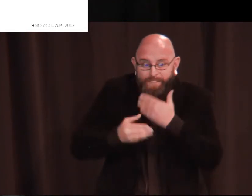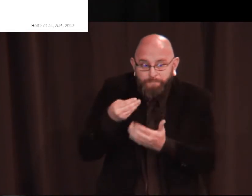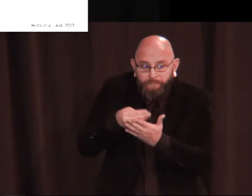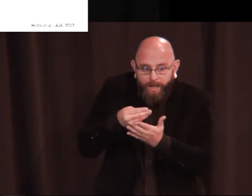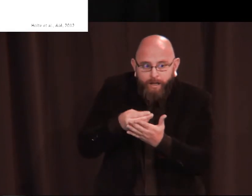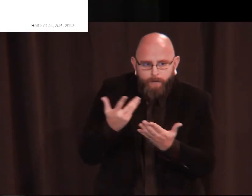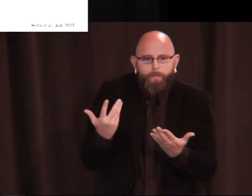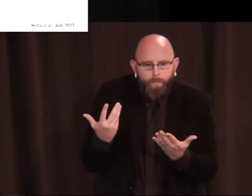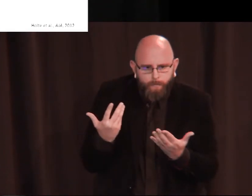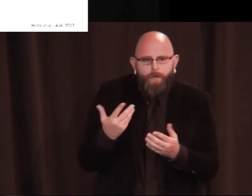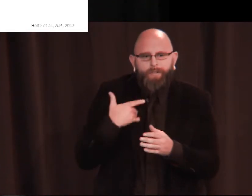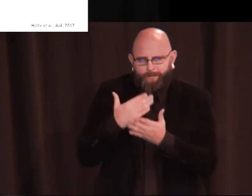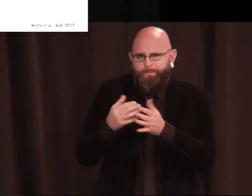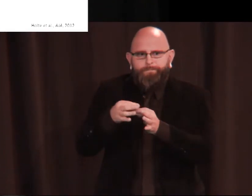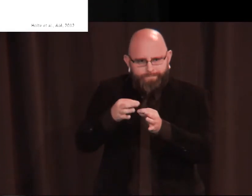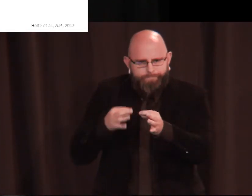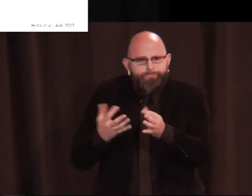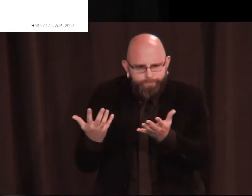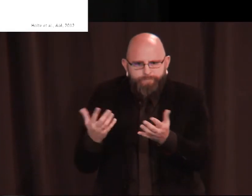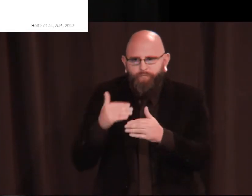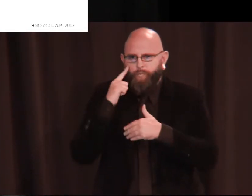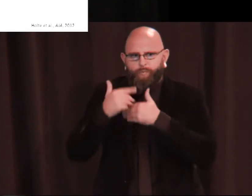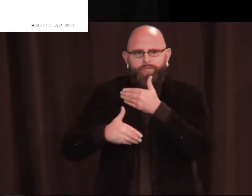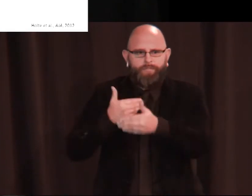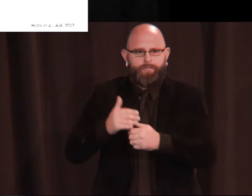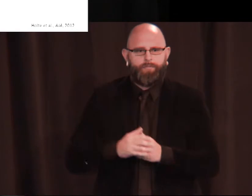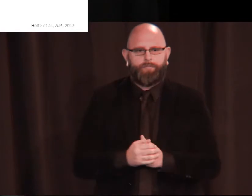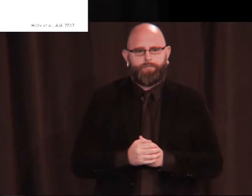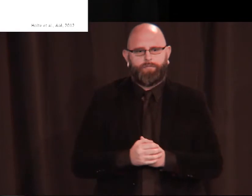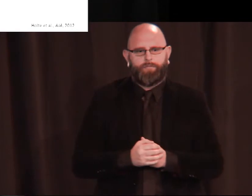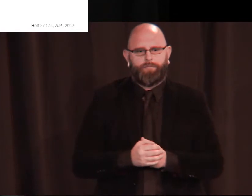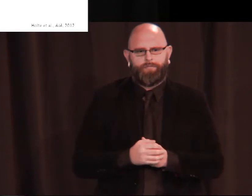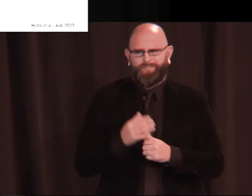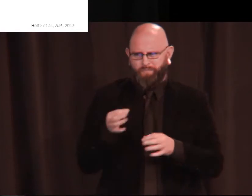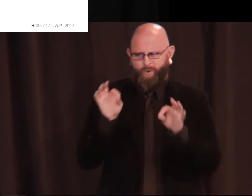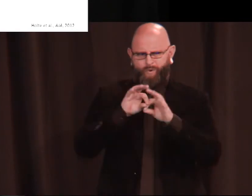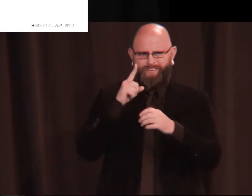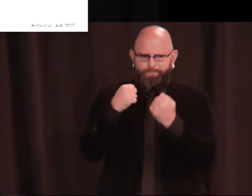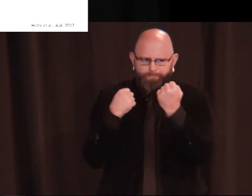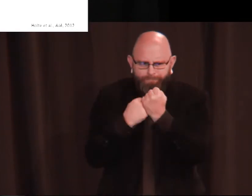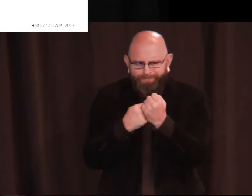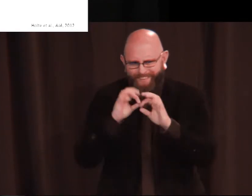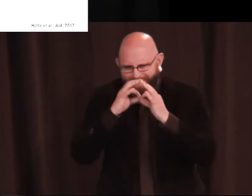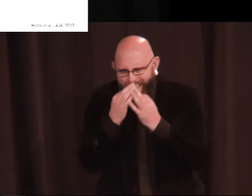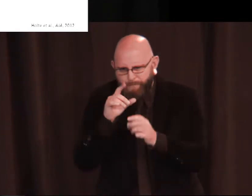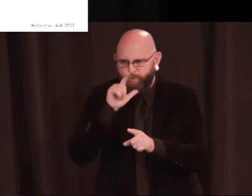And, so, we need to find more ways to support these families that are at risk.